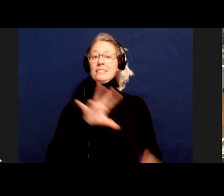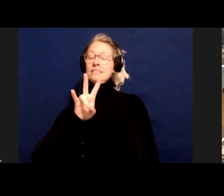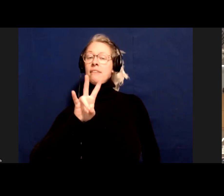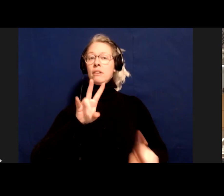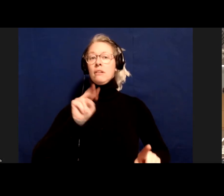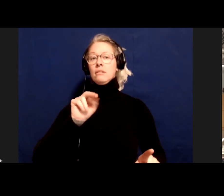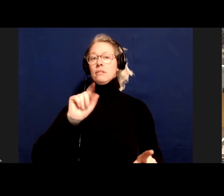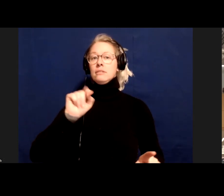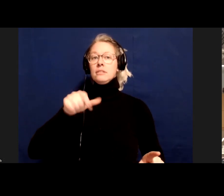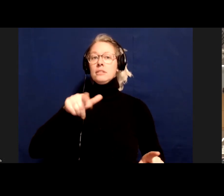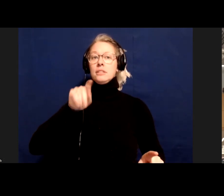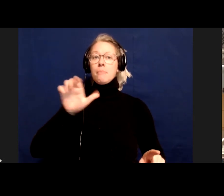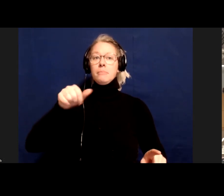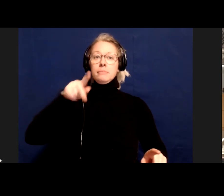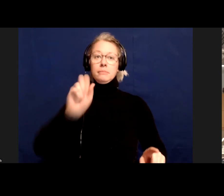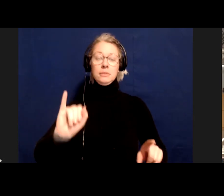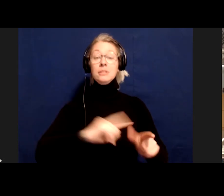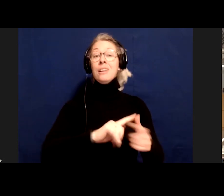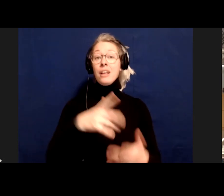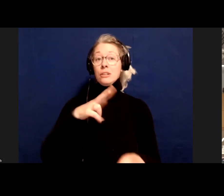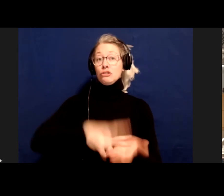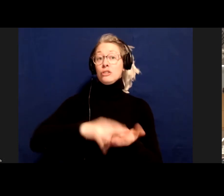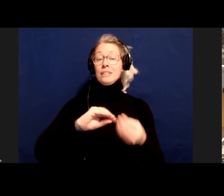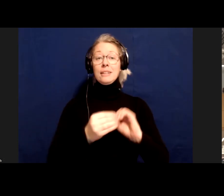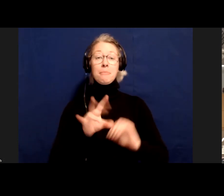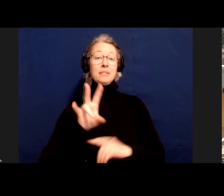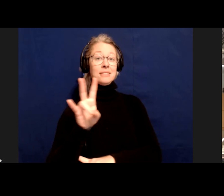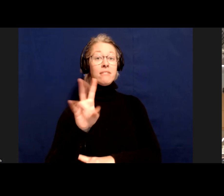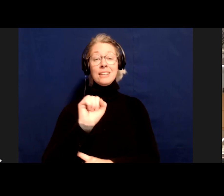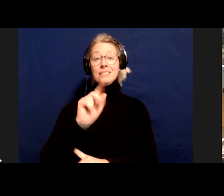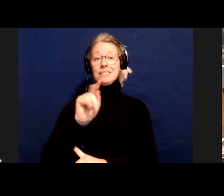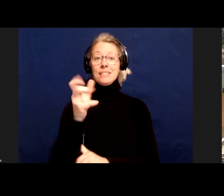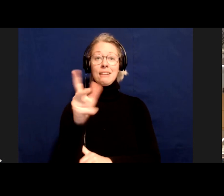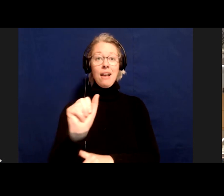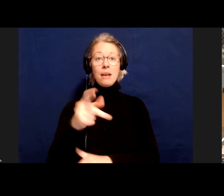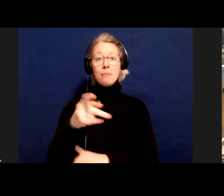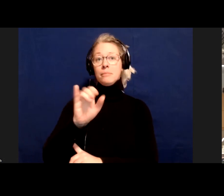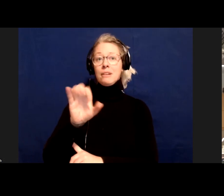comprised of the Siksika, Piikani and Kainai First Nations who joined in the Blackfoot